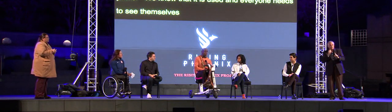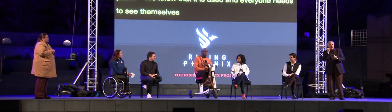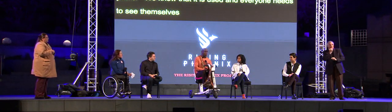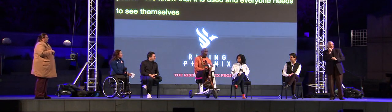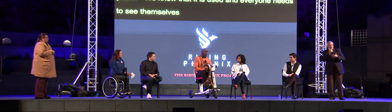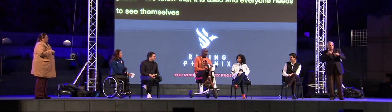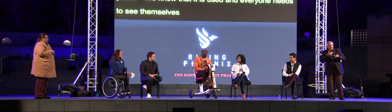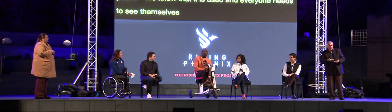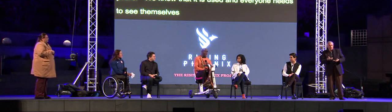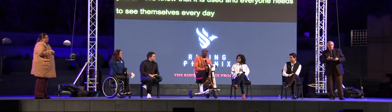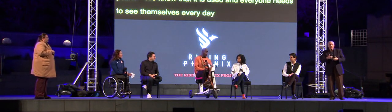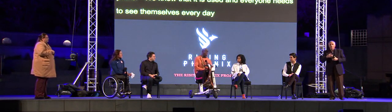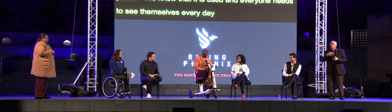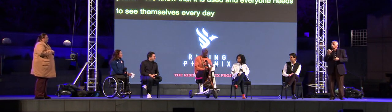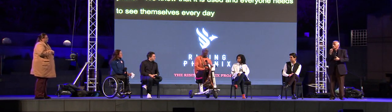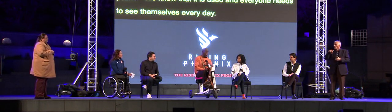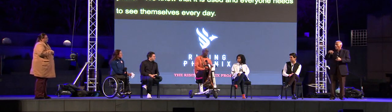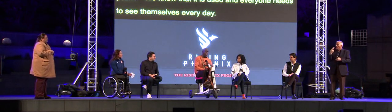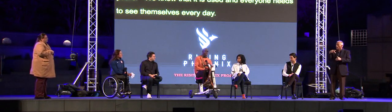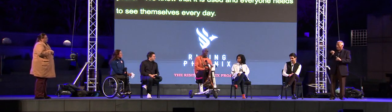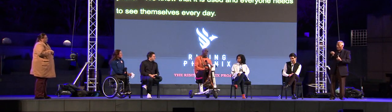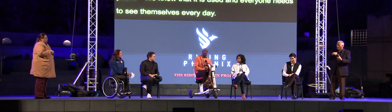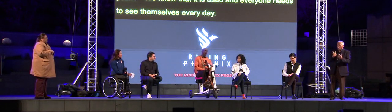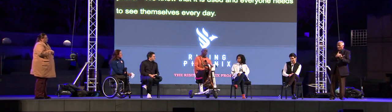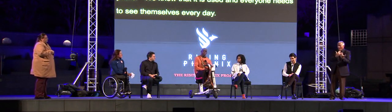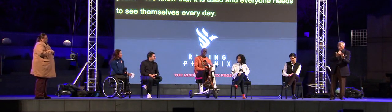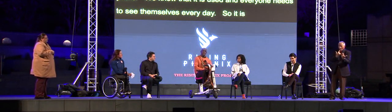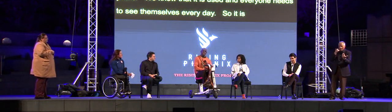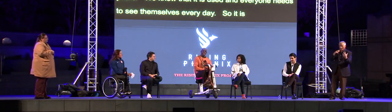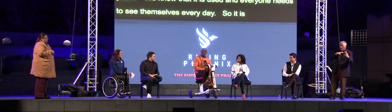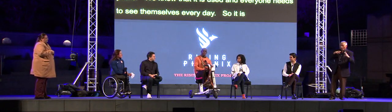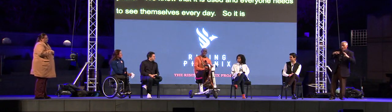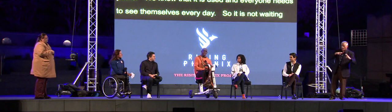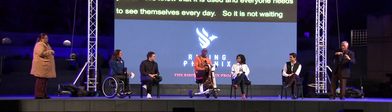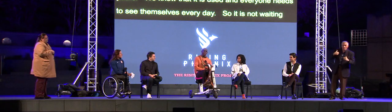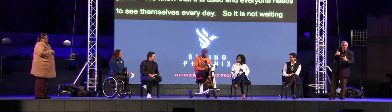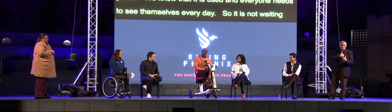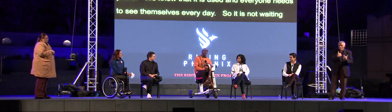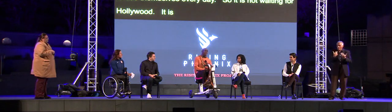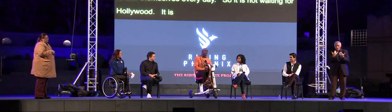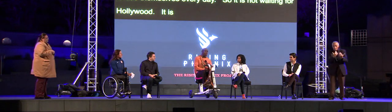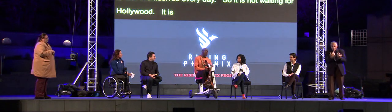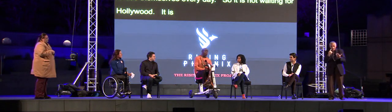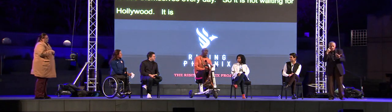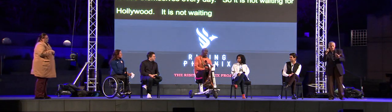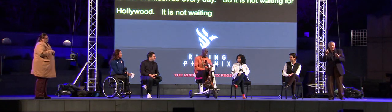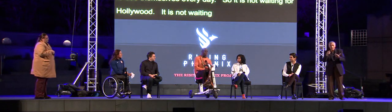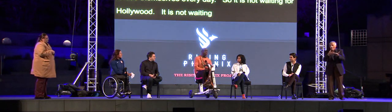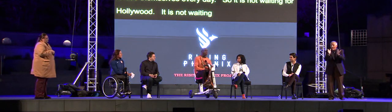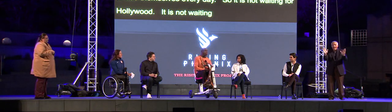So Krip Hop is not waiting for Hollywood. Krip Hop is not waiting for anybody else.